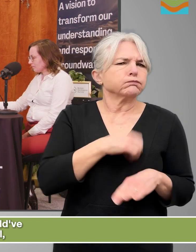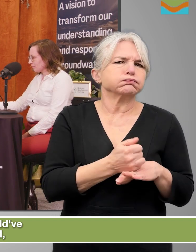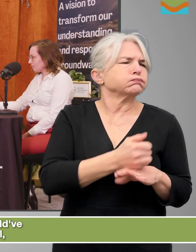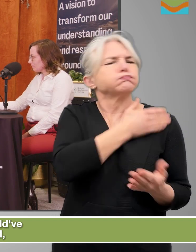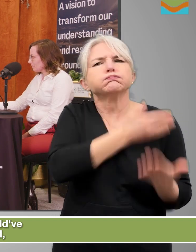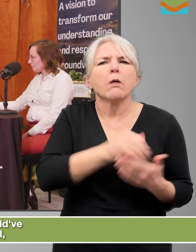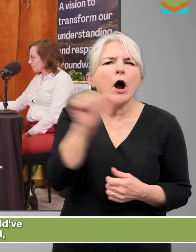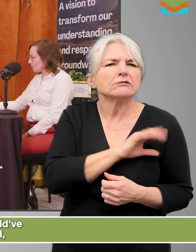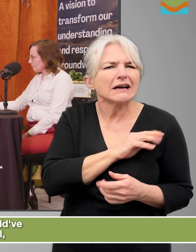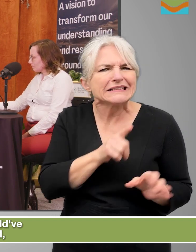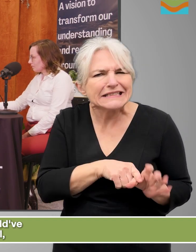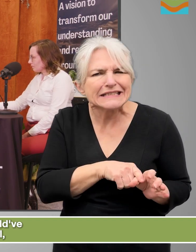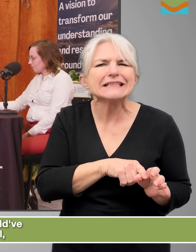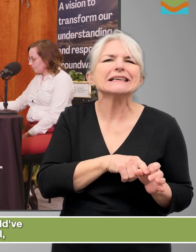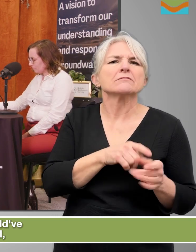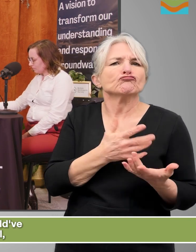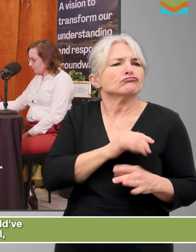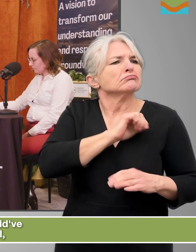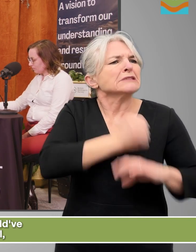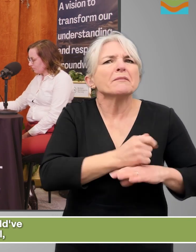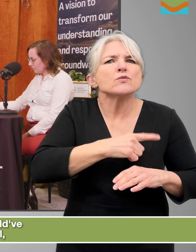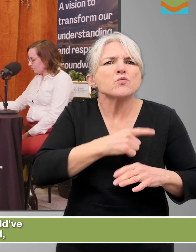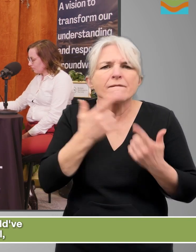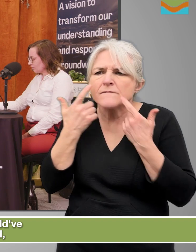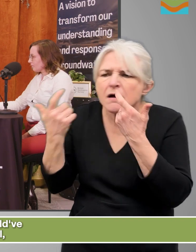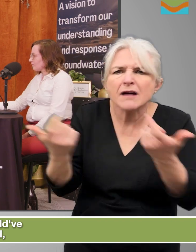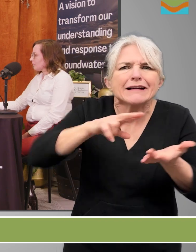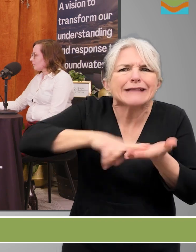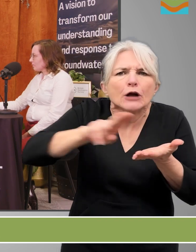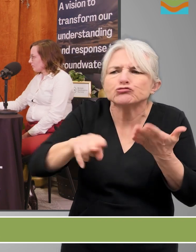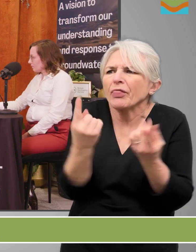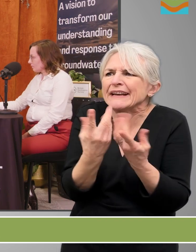So here in Newcastle it would've been where was the coal, where's the limestone,